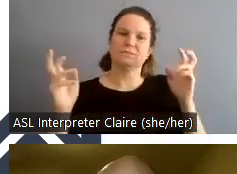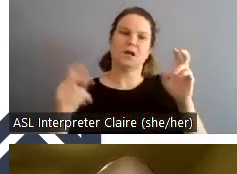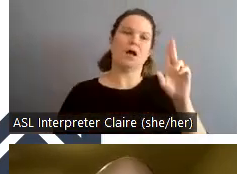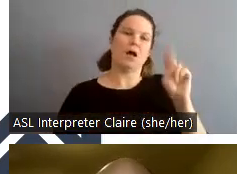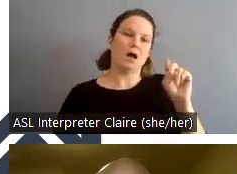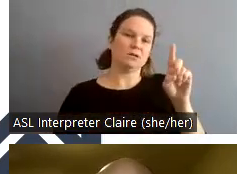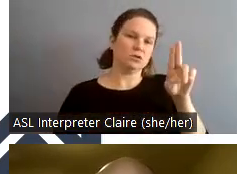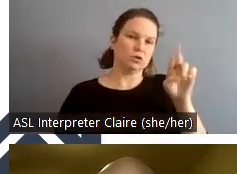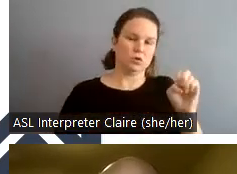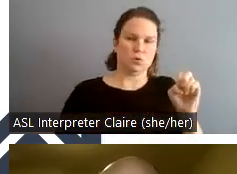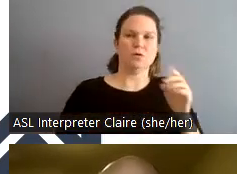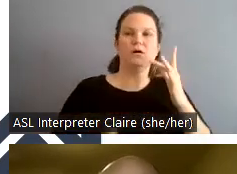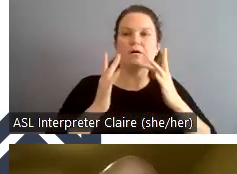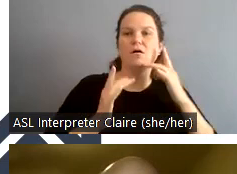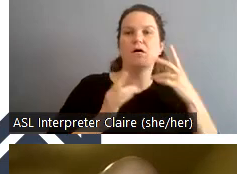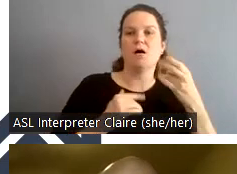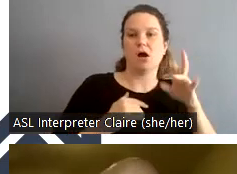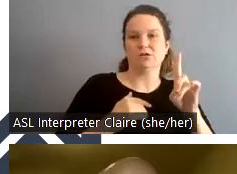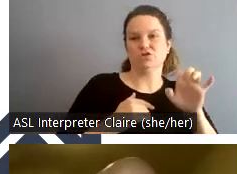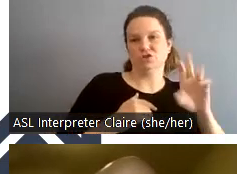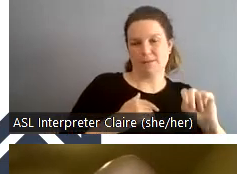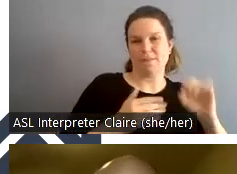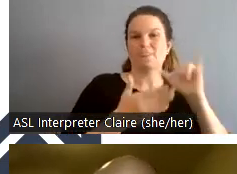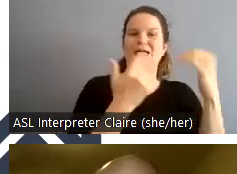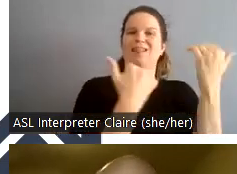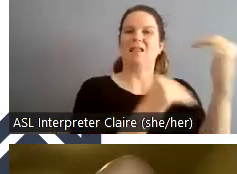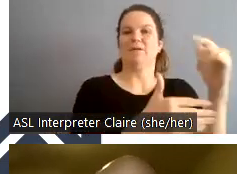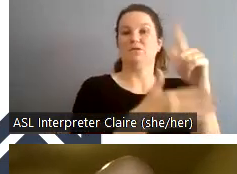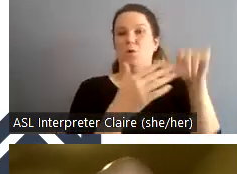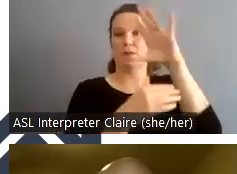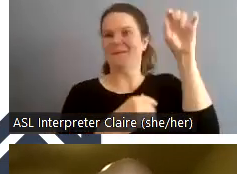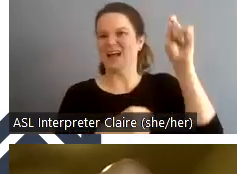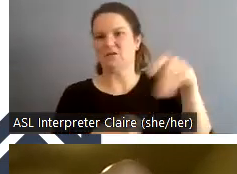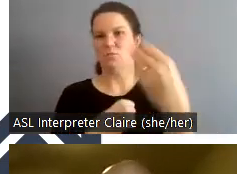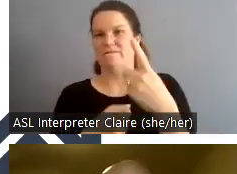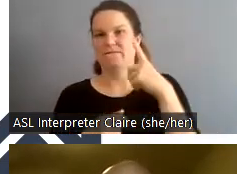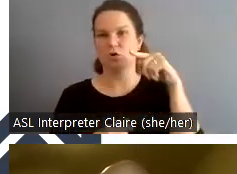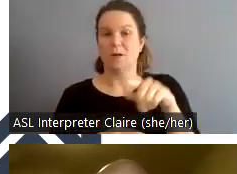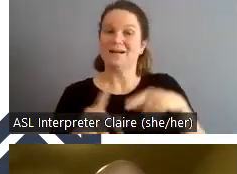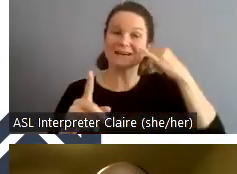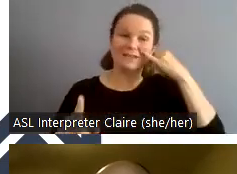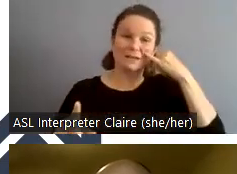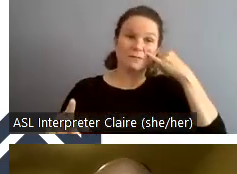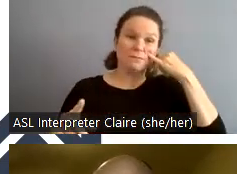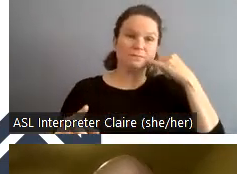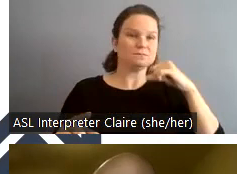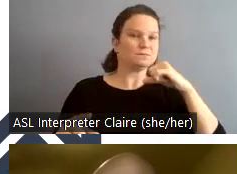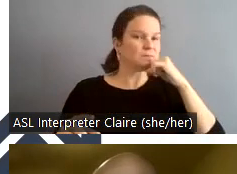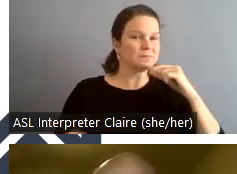would kind of put some limits around what an employer needs to be able to do for you, but if, as long as it doesn't